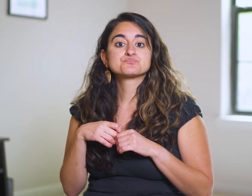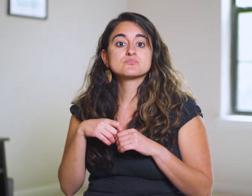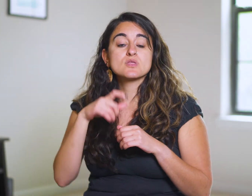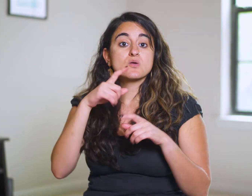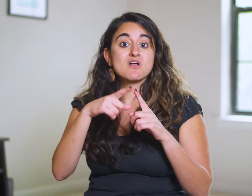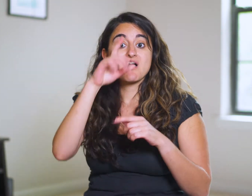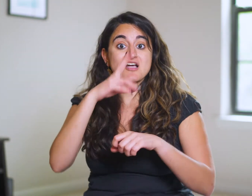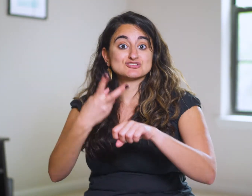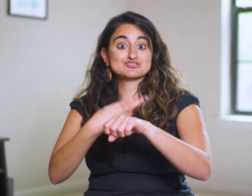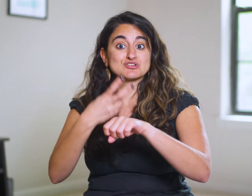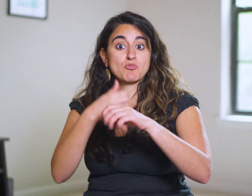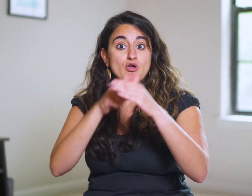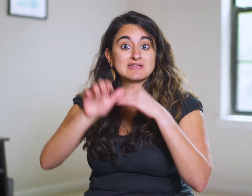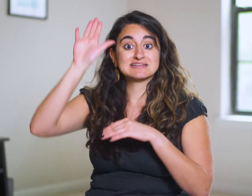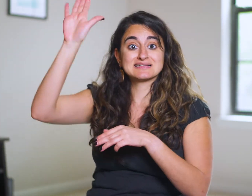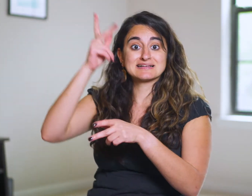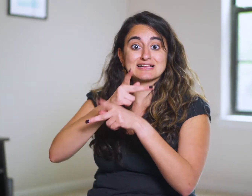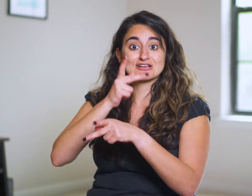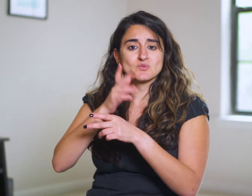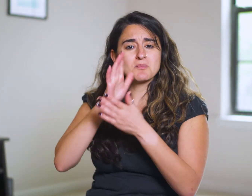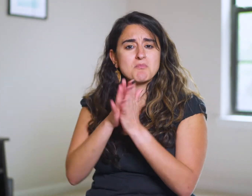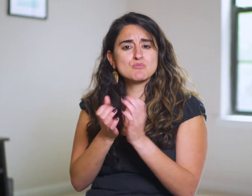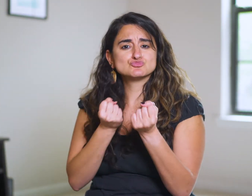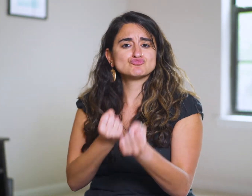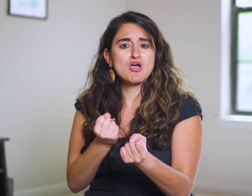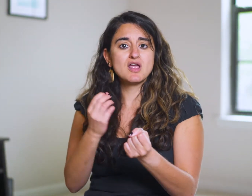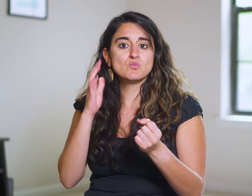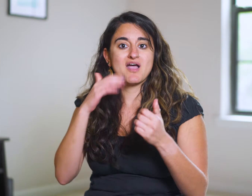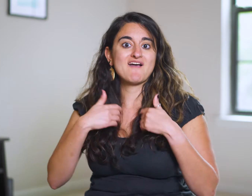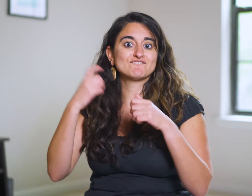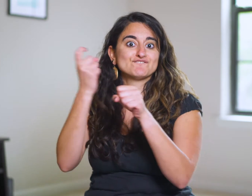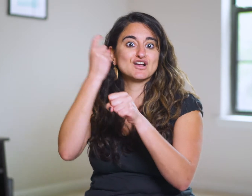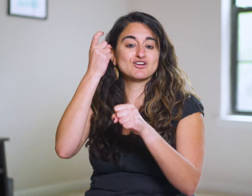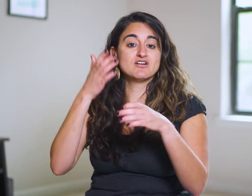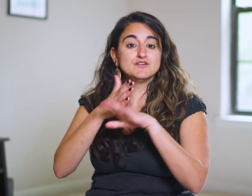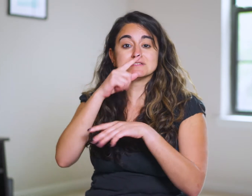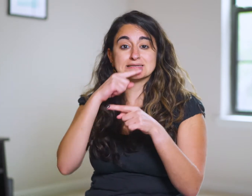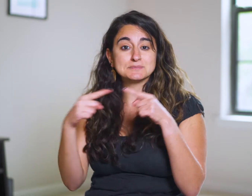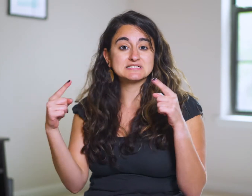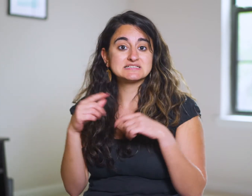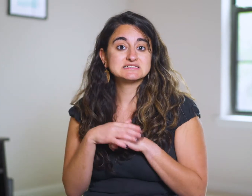Then, when God’s sheep are under His care, they’ll grow strong and have victory over the enemy.